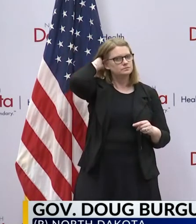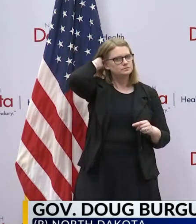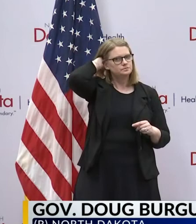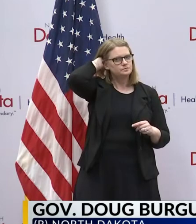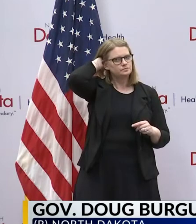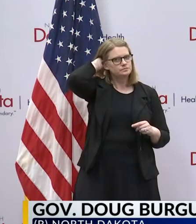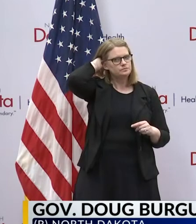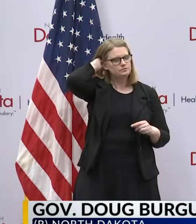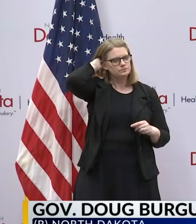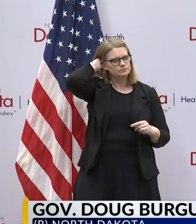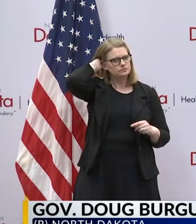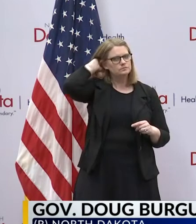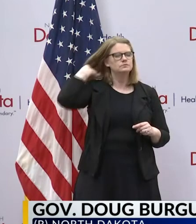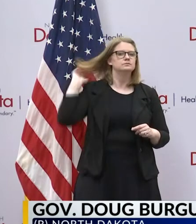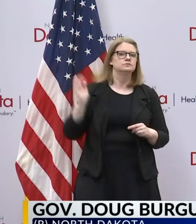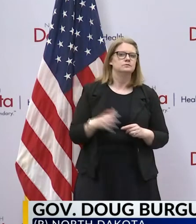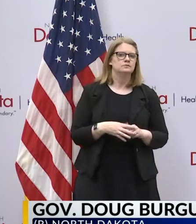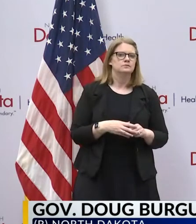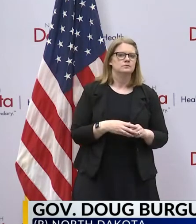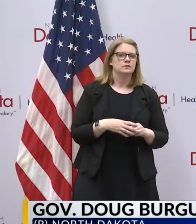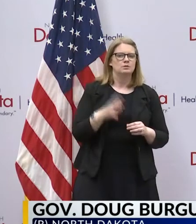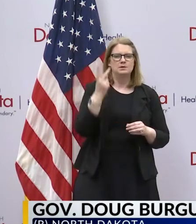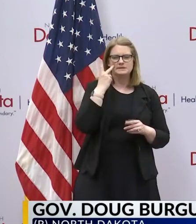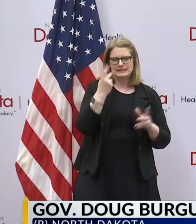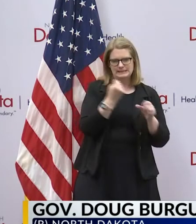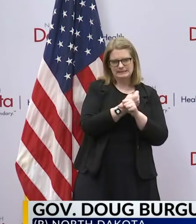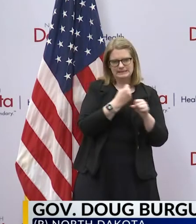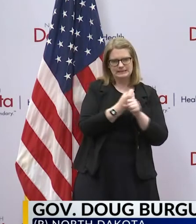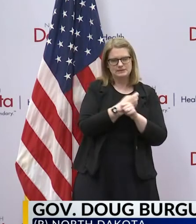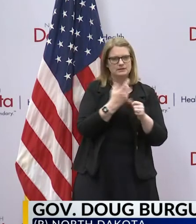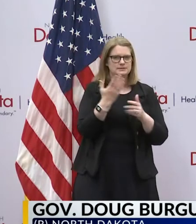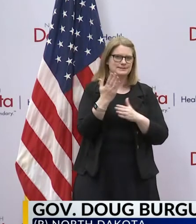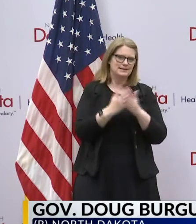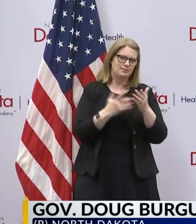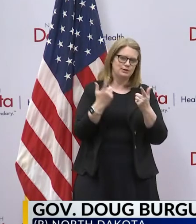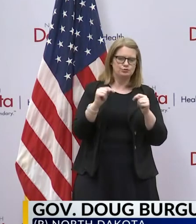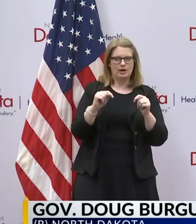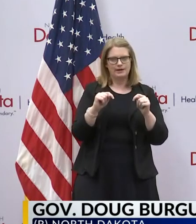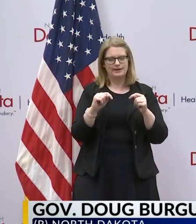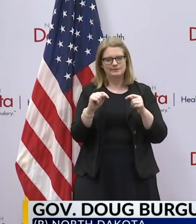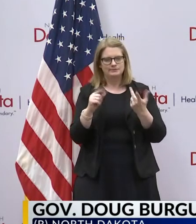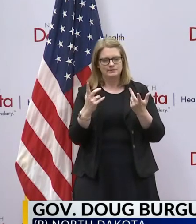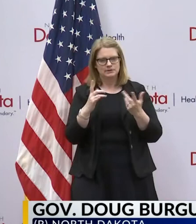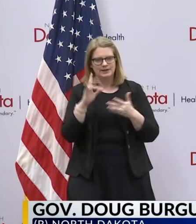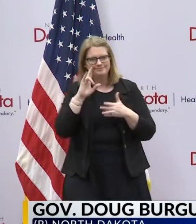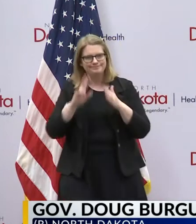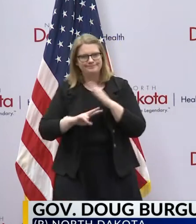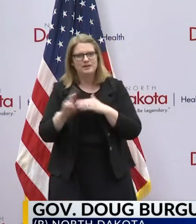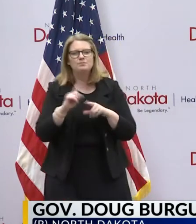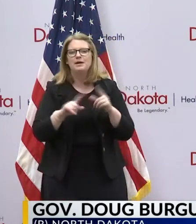WHEN WE TAKE A LOOK AT WHETHER THIS IS AN OVERSTATEMENT OR UNDERSTATEMENT, WHEN WE LOOK AT THE STATISTICS, I'M SURE SOME